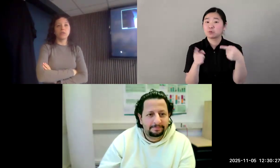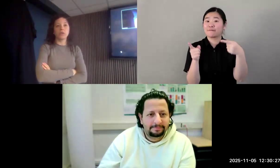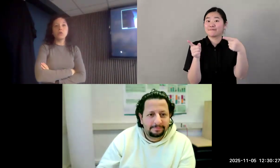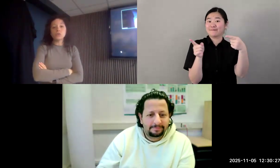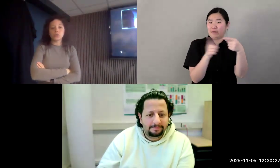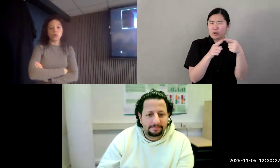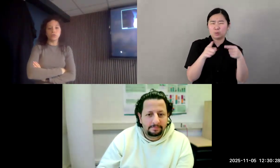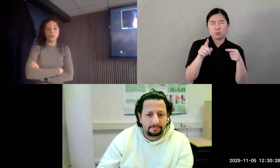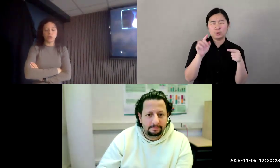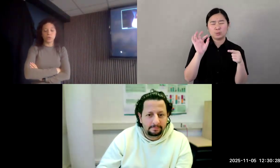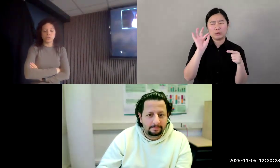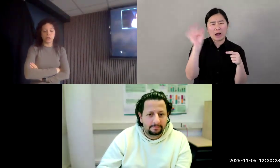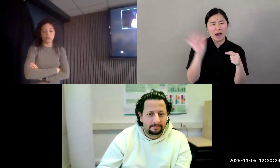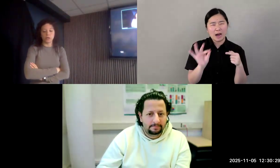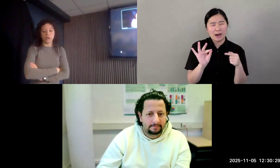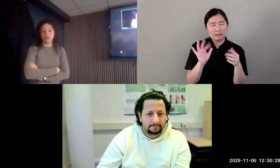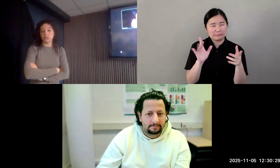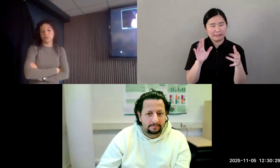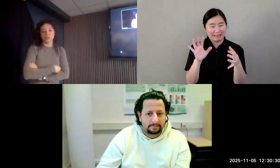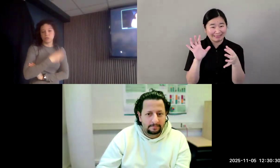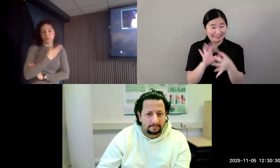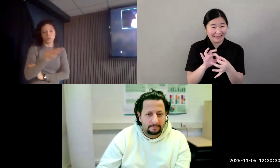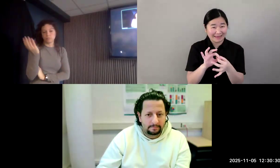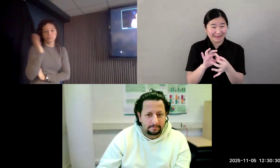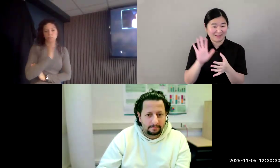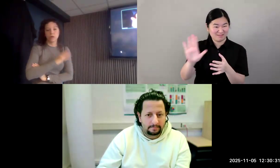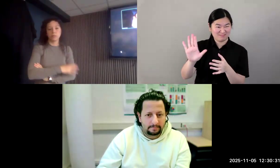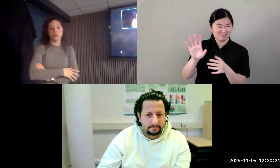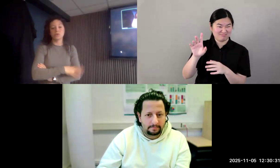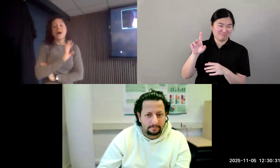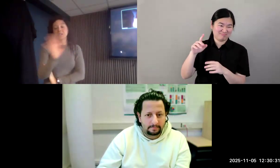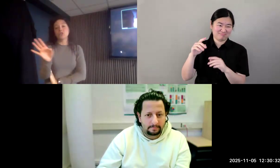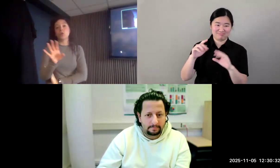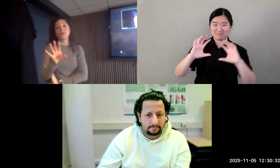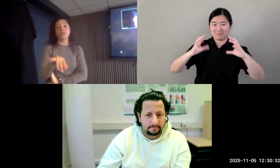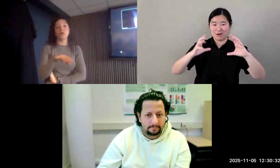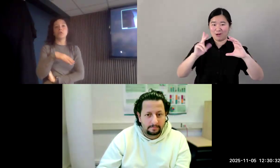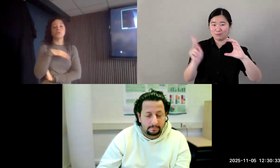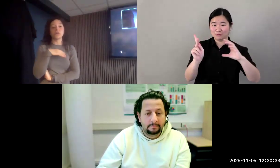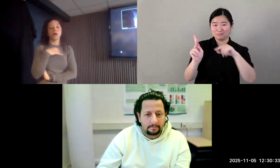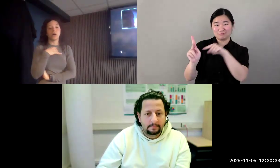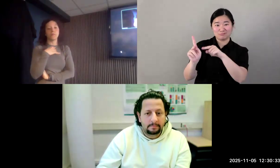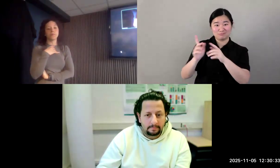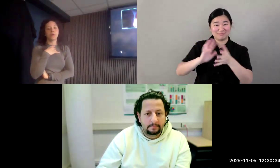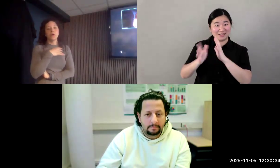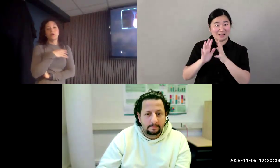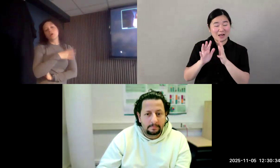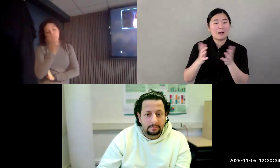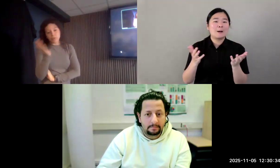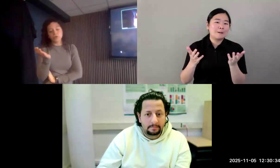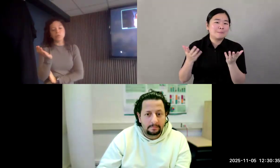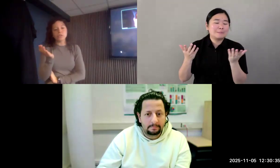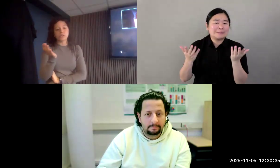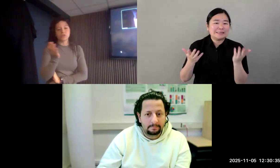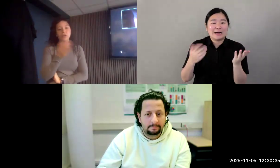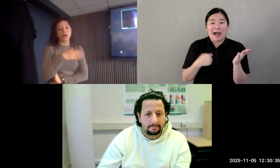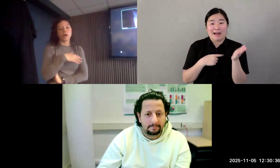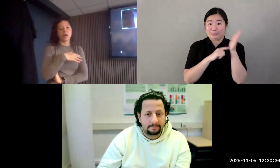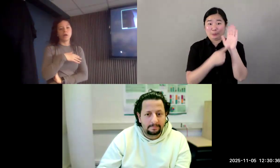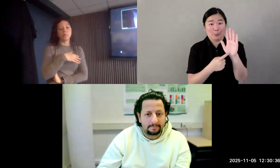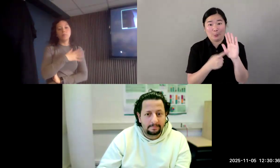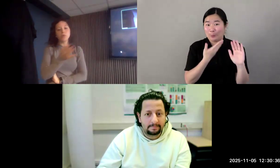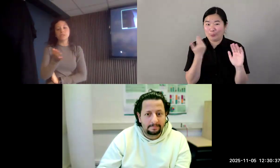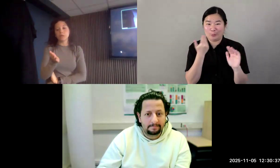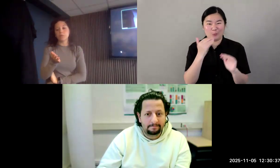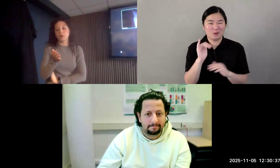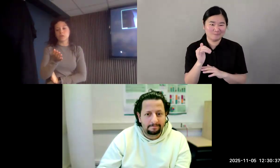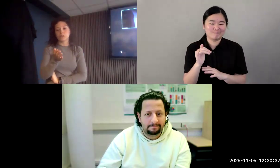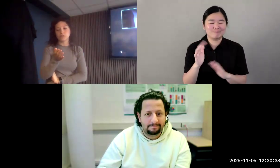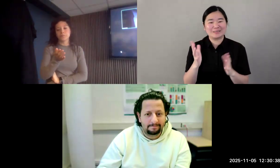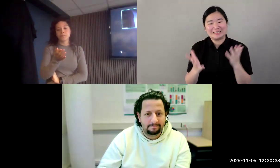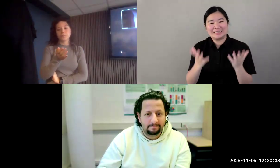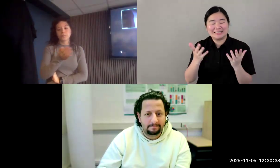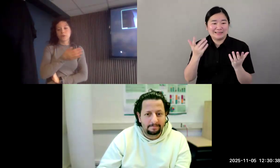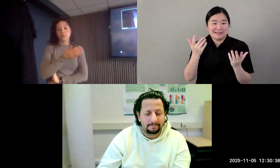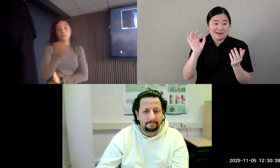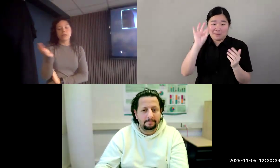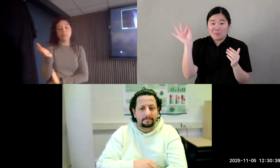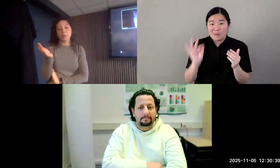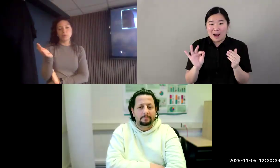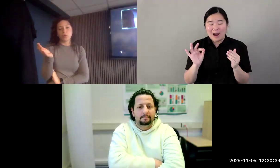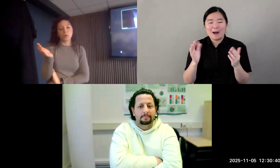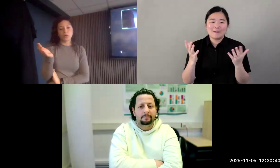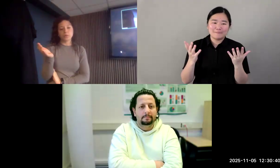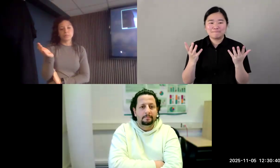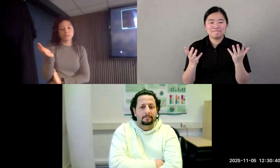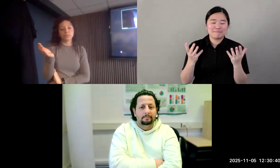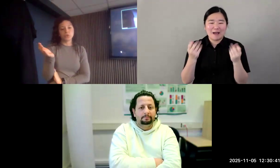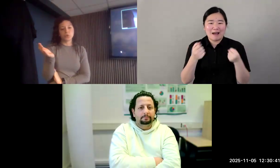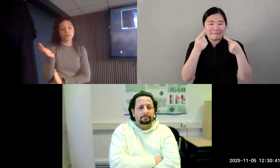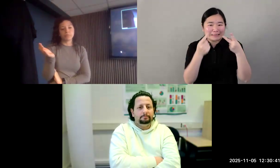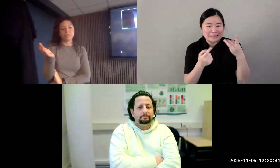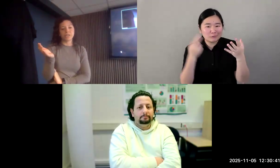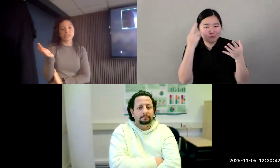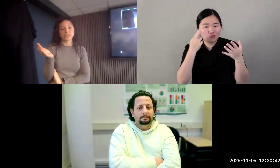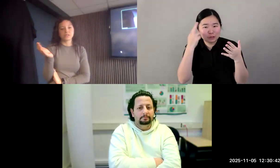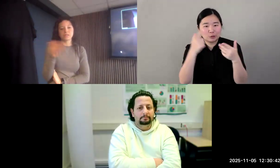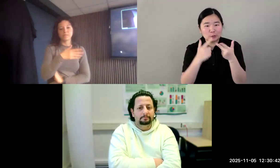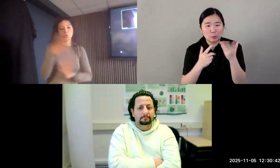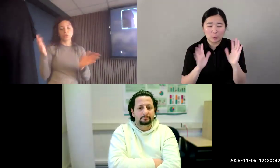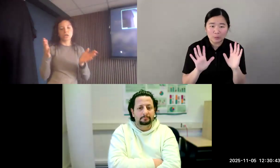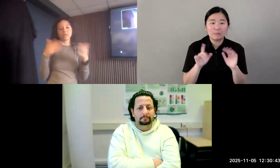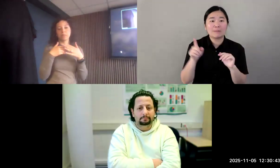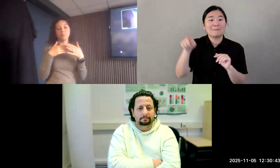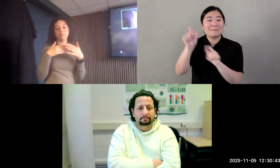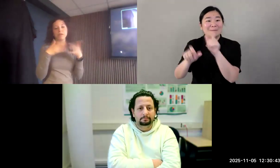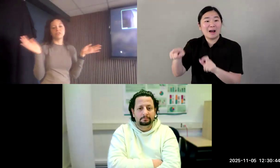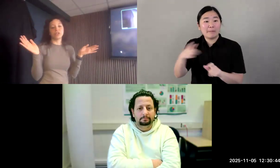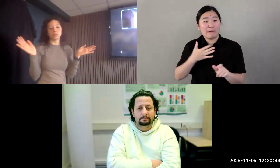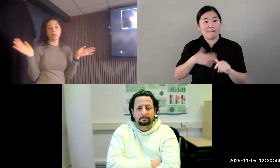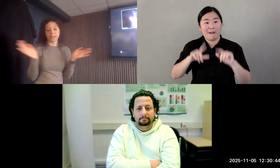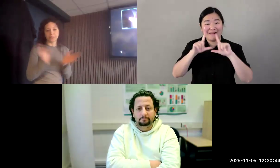the use of KQSL, and if it's still being used. I didn't show any videos. There are a few reasons for that. Mostly because many people don't wanna show their faces, or kind of, like, make their videos public.